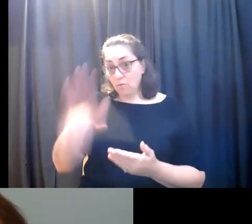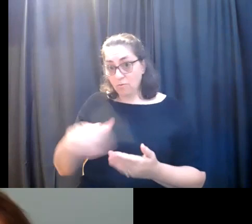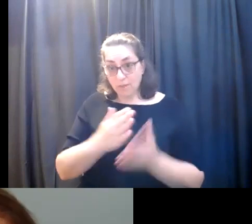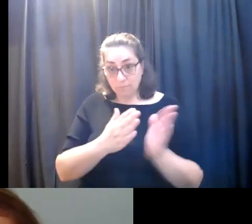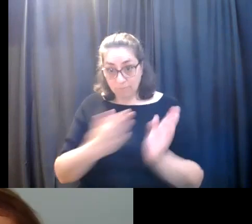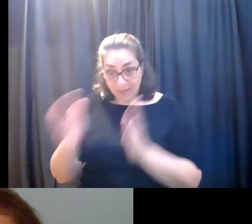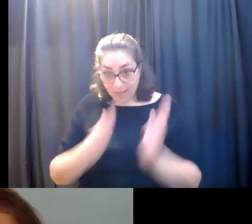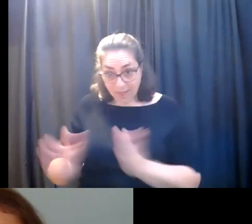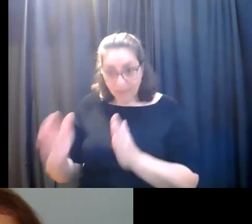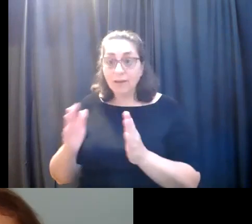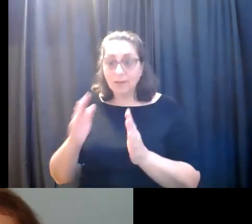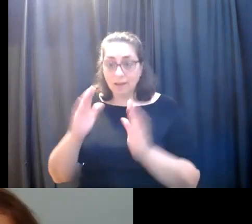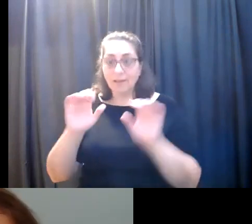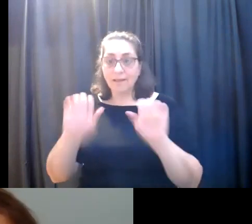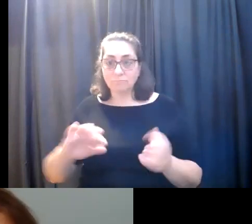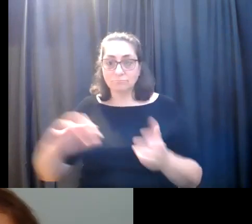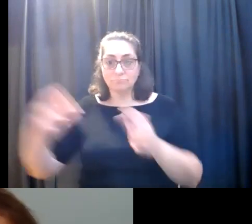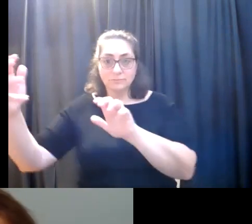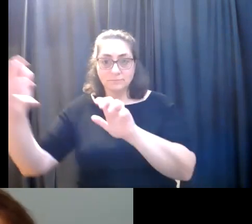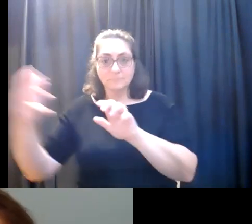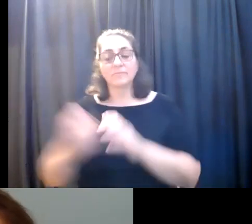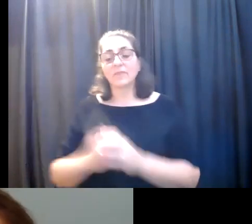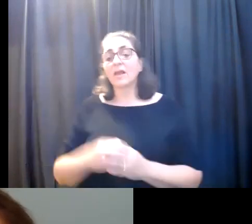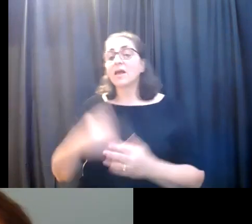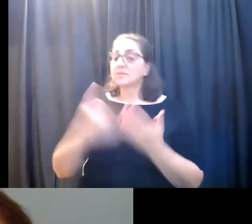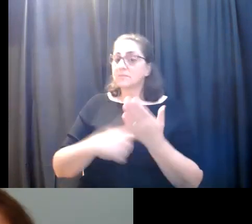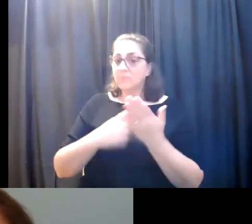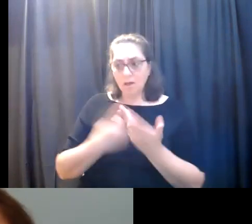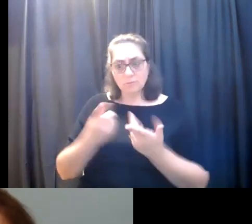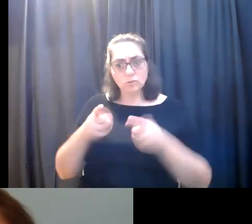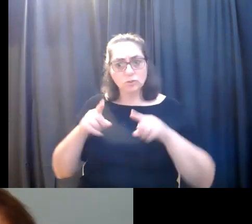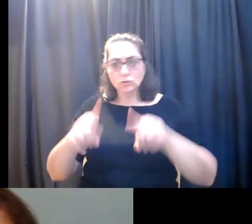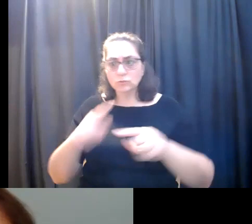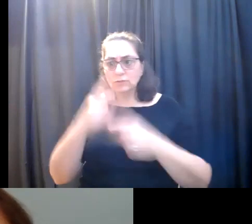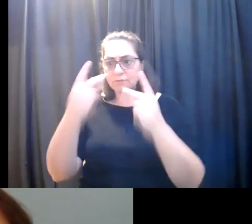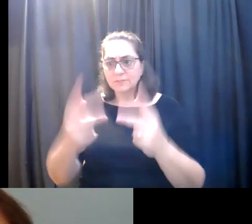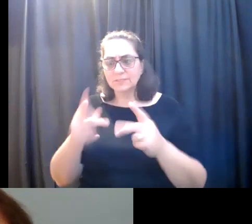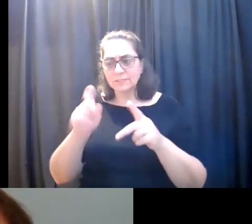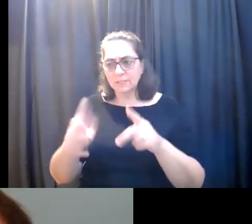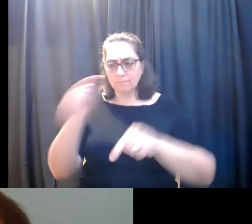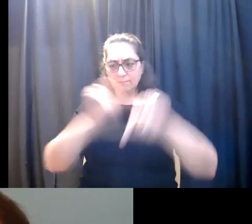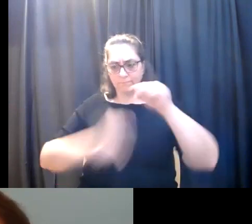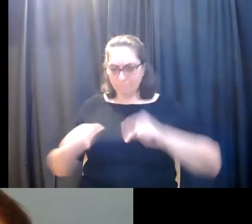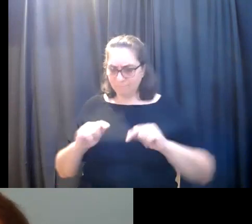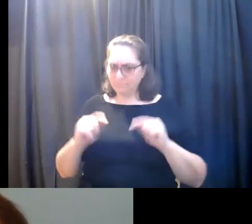what medications are you taking. She looked at me and said, whatever "husband puts